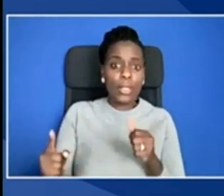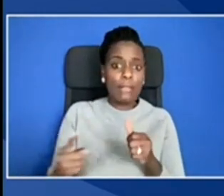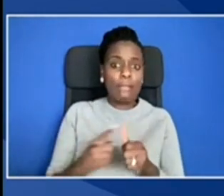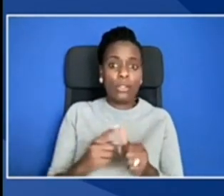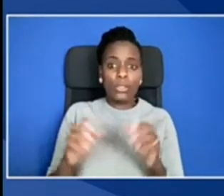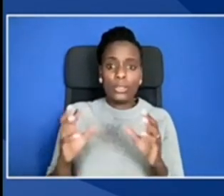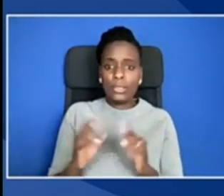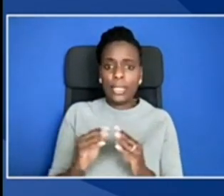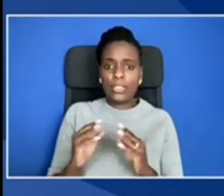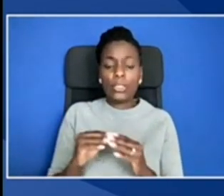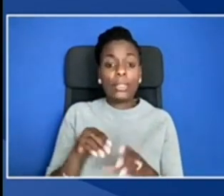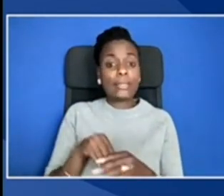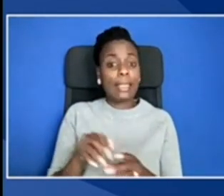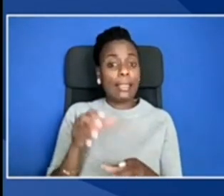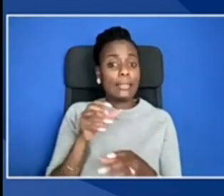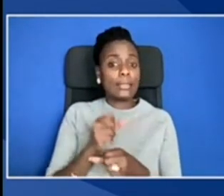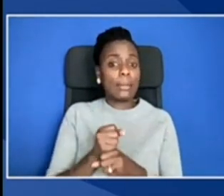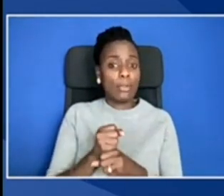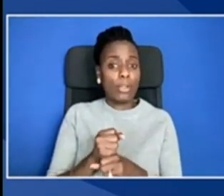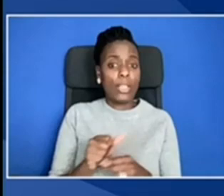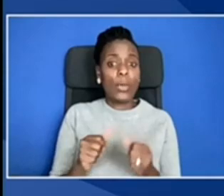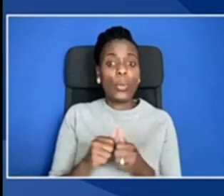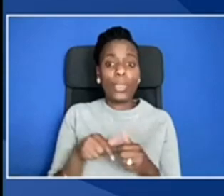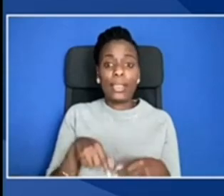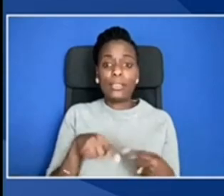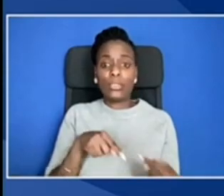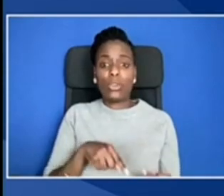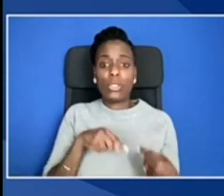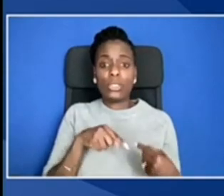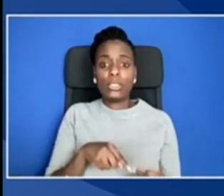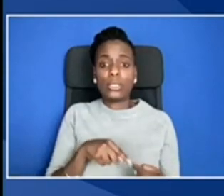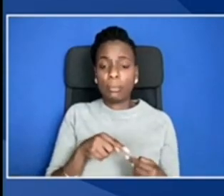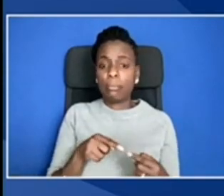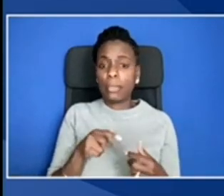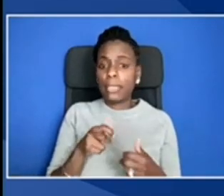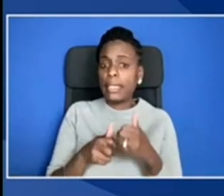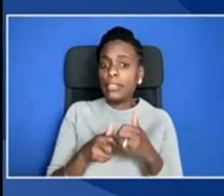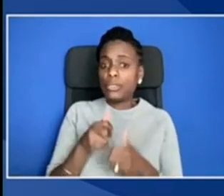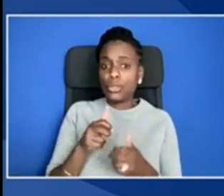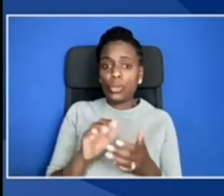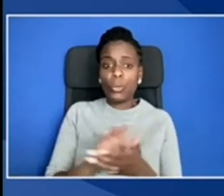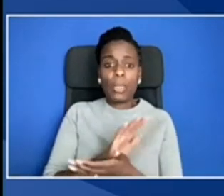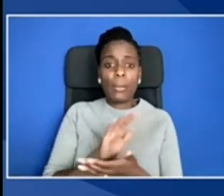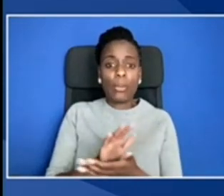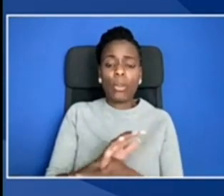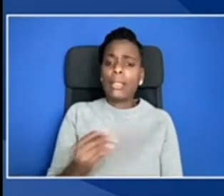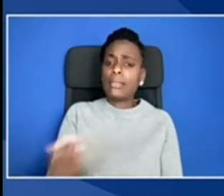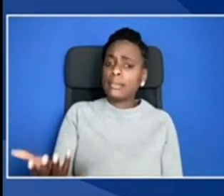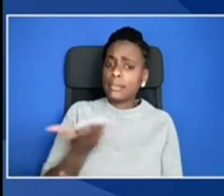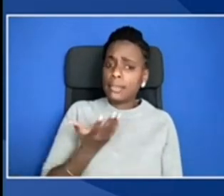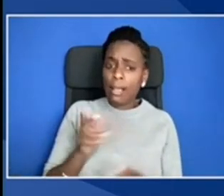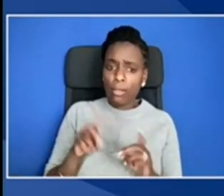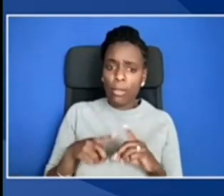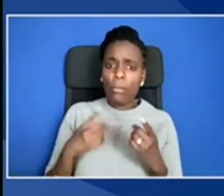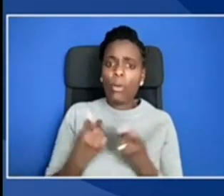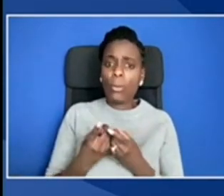included with this hardship issue paper, and let the Department know if there are